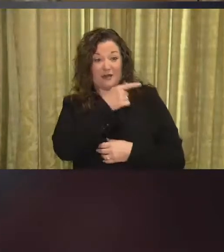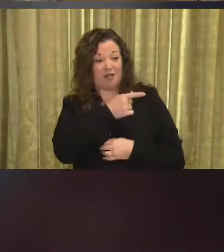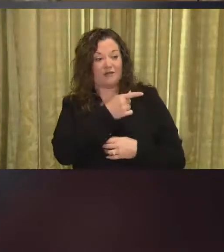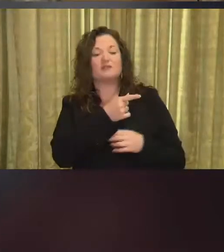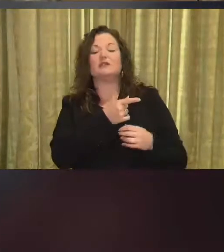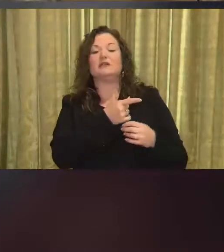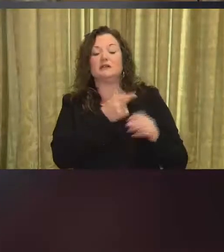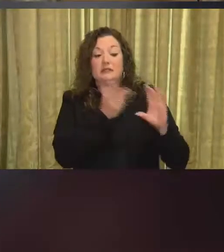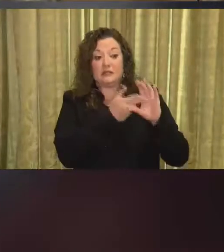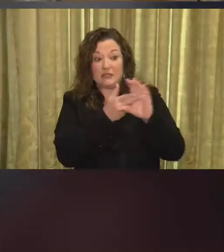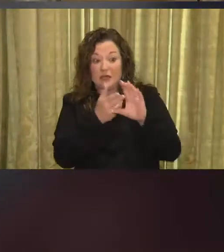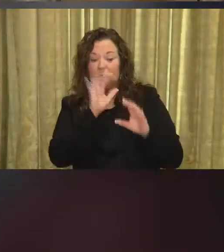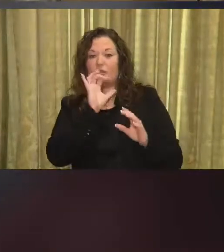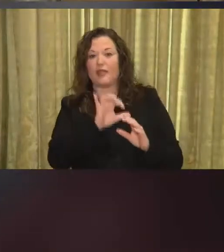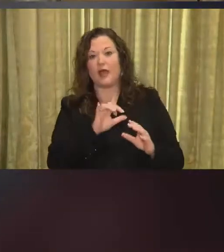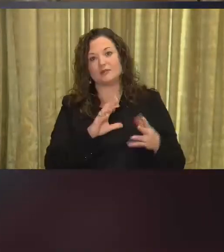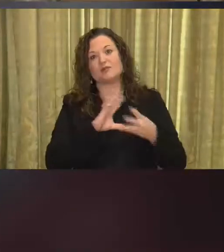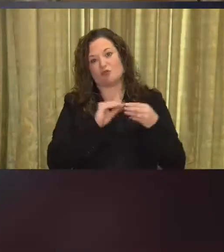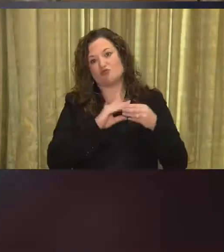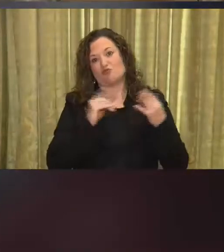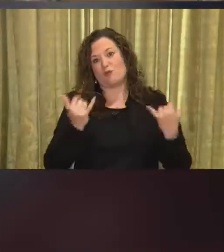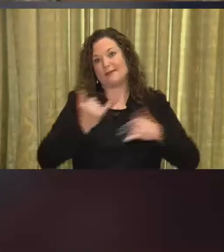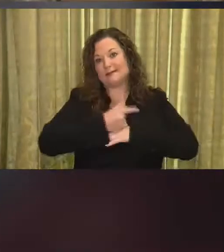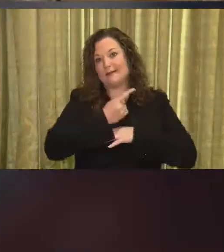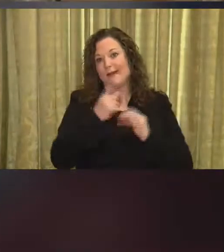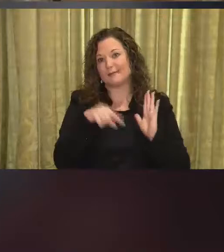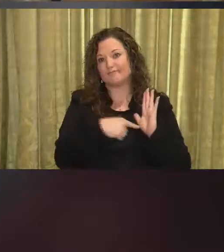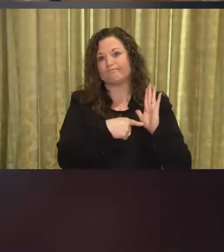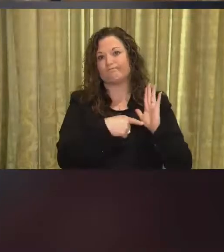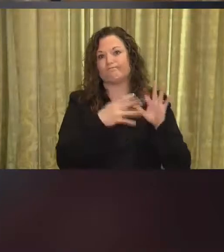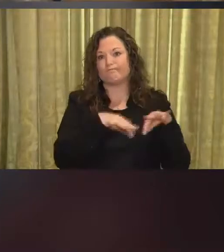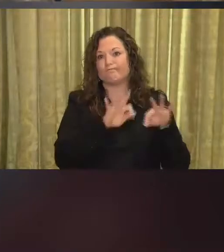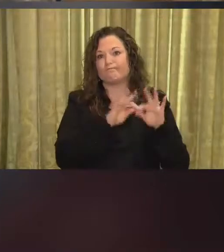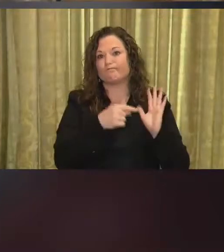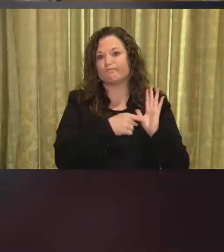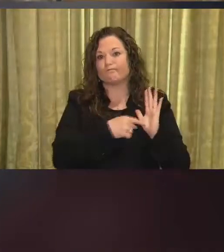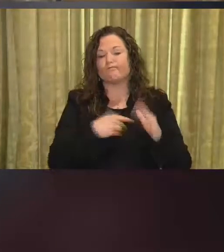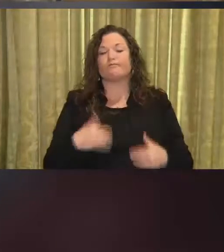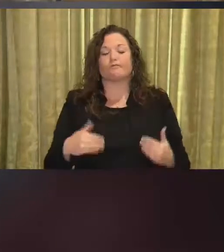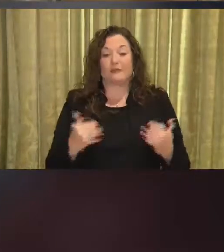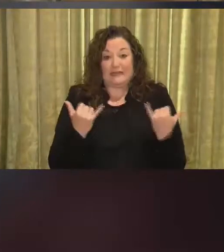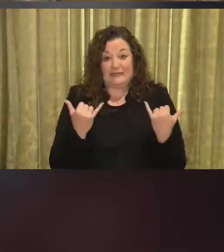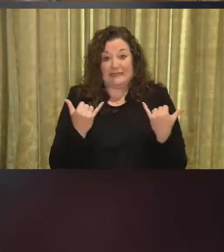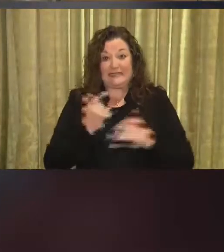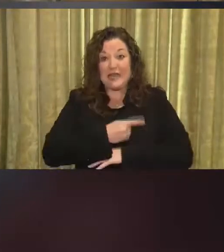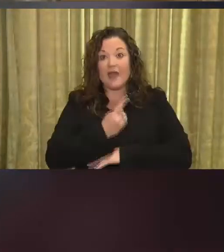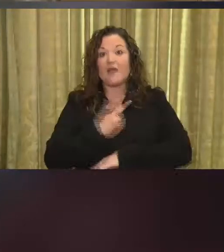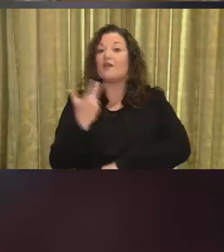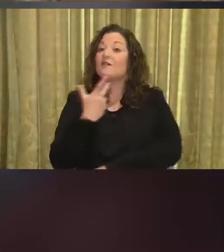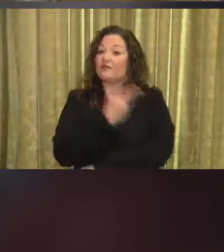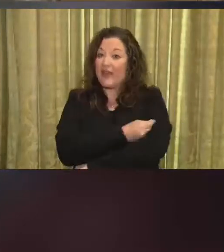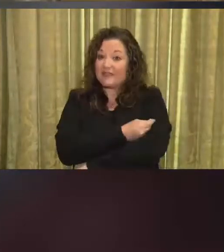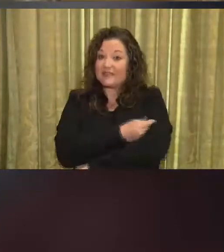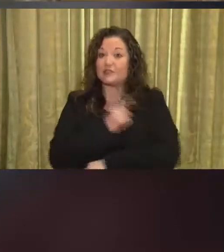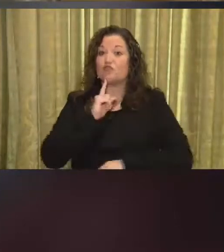tells the story for today. And so today vaccines are available and